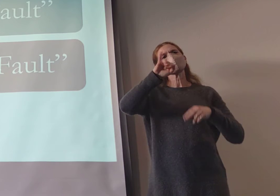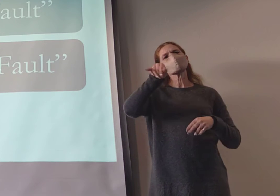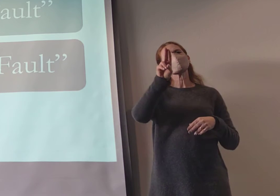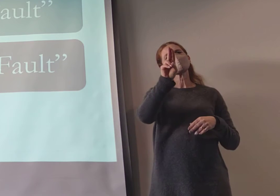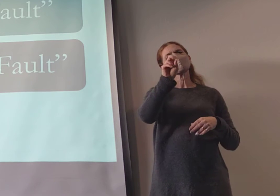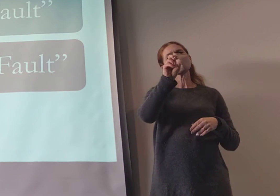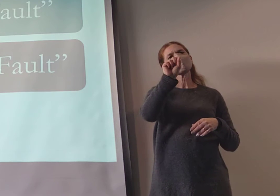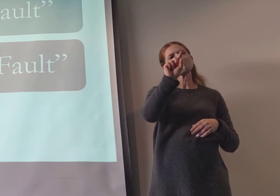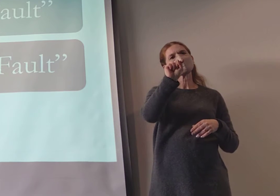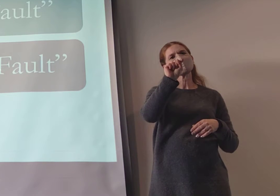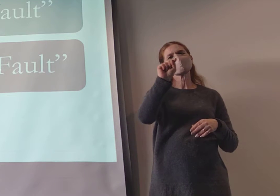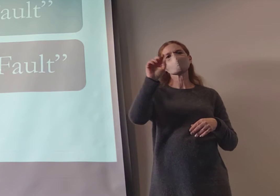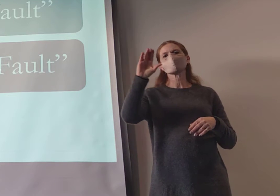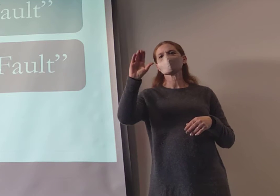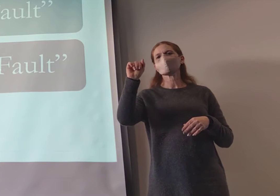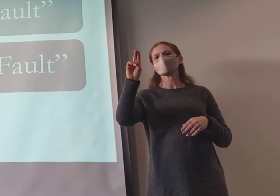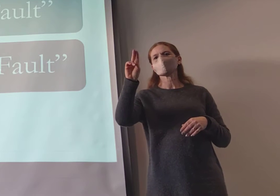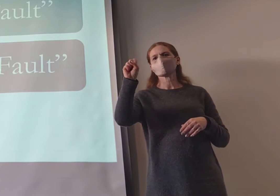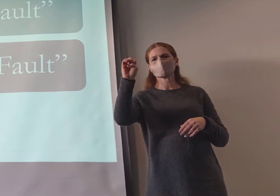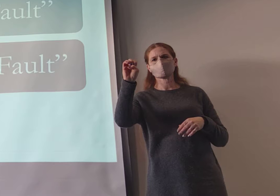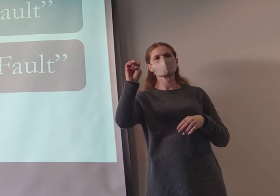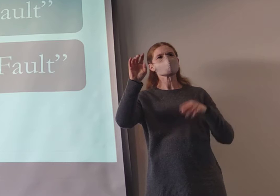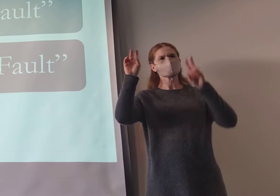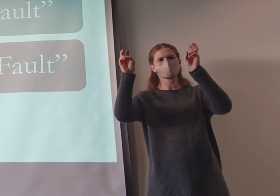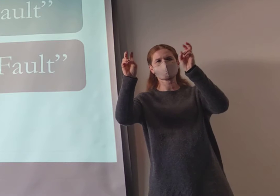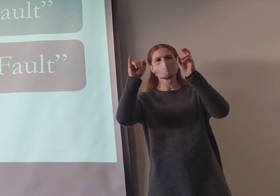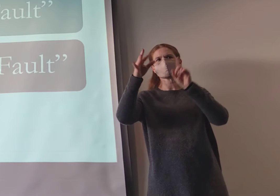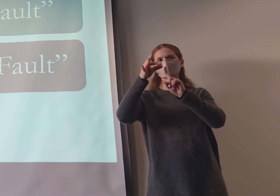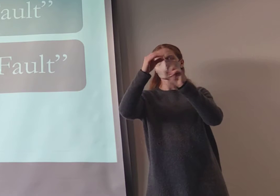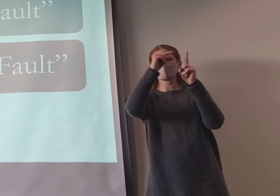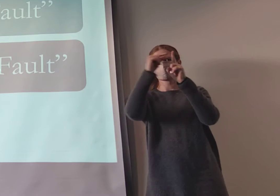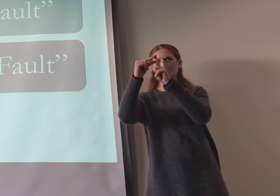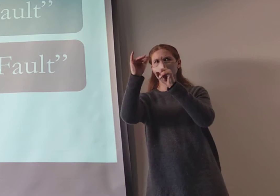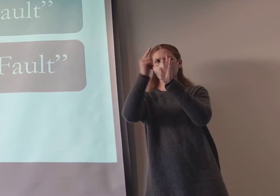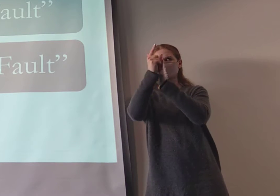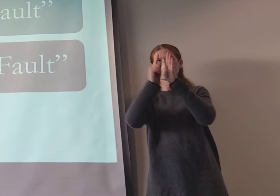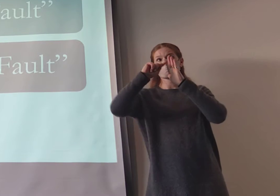Just Cause also is a law that took effect January 1st, 2020.